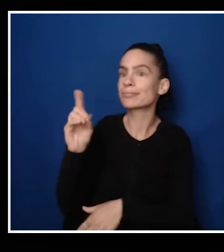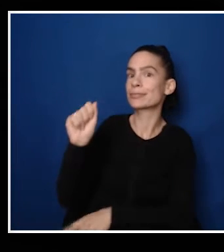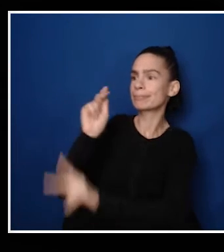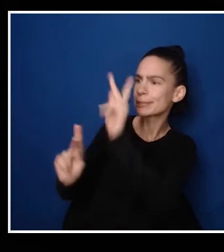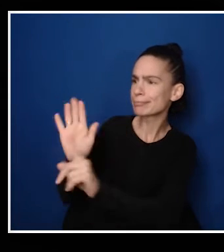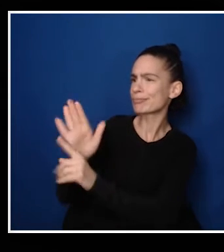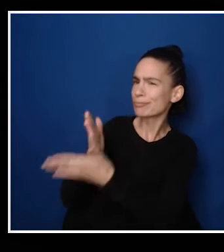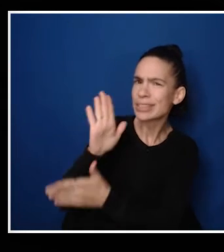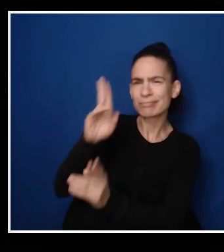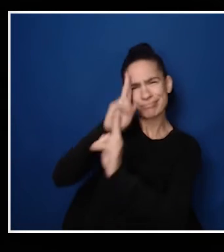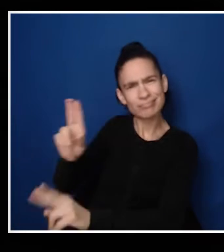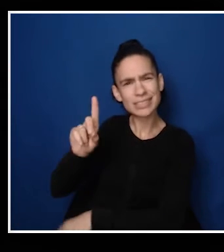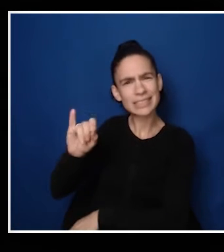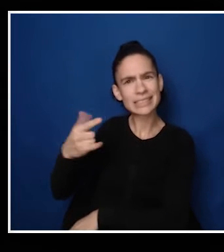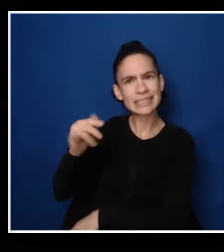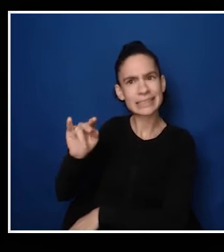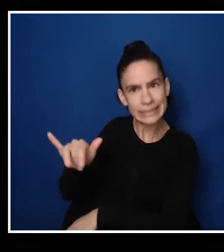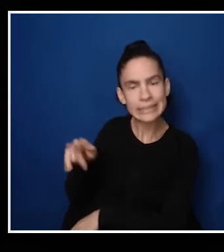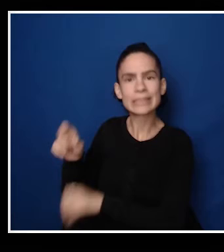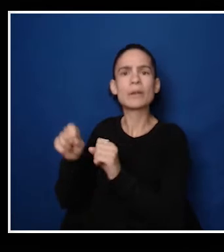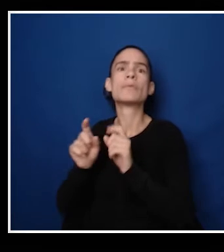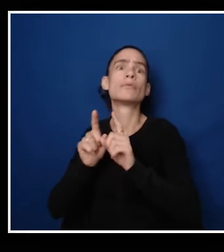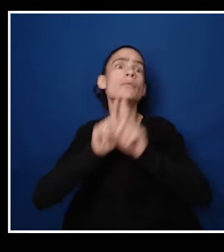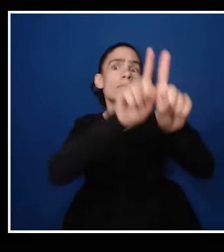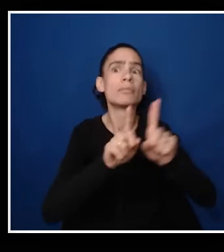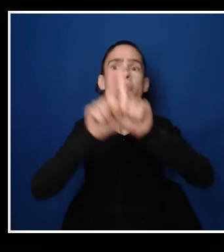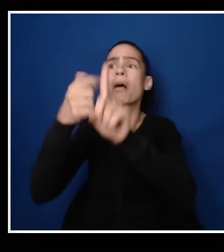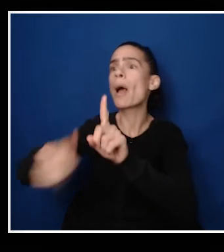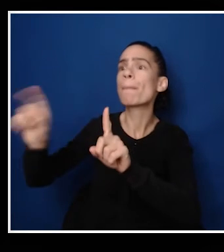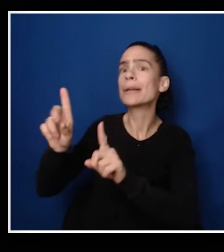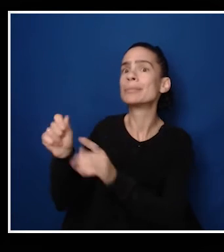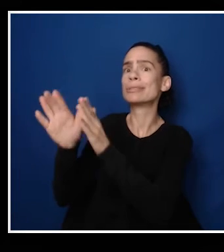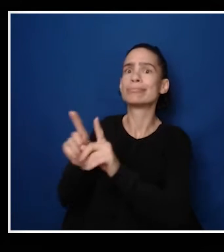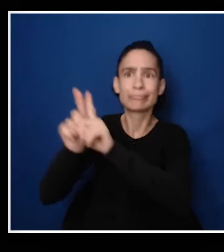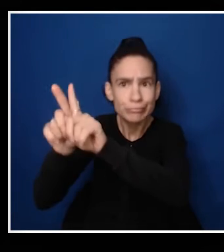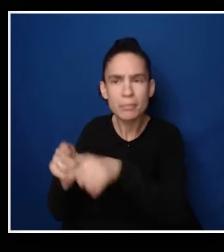to promote the rights and dignity of people with disabilities. P&As can go wherever people with disabilities are